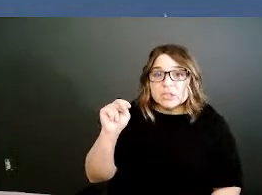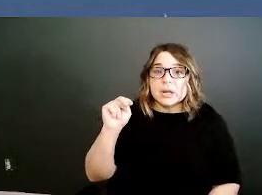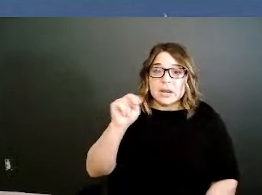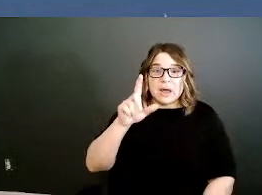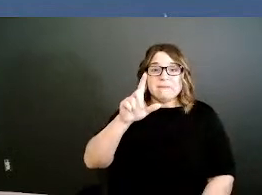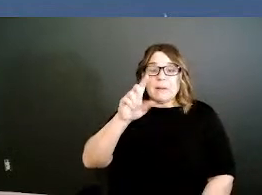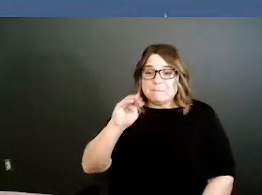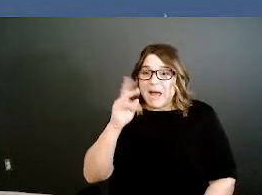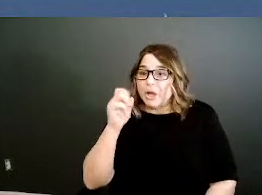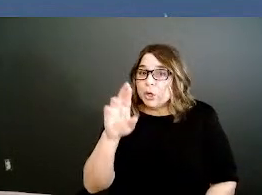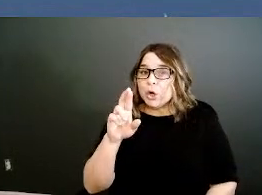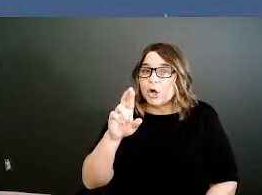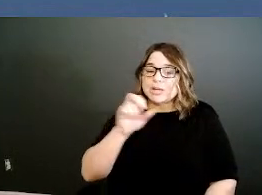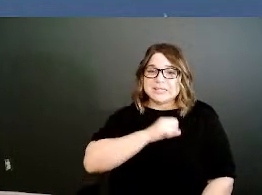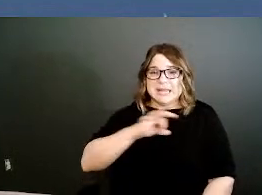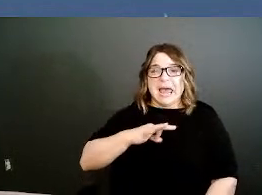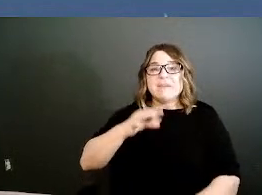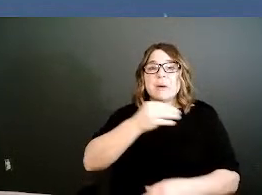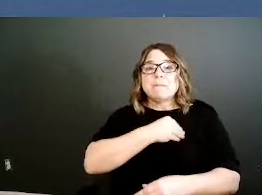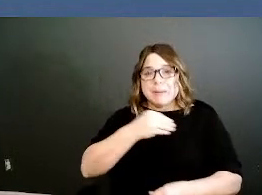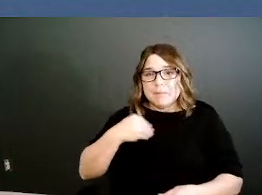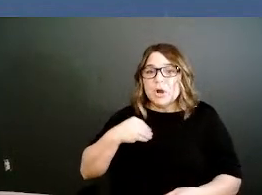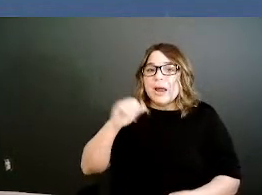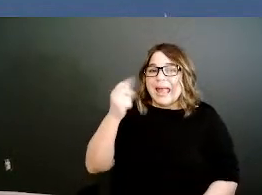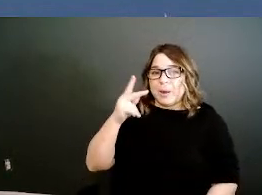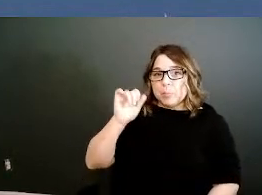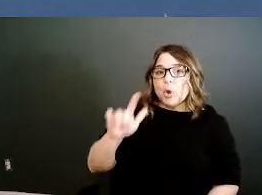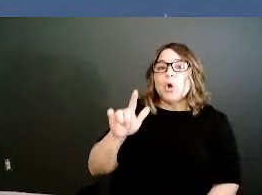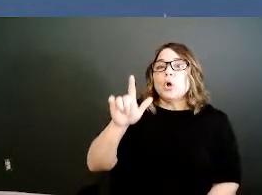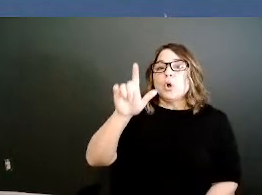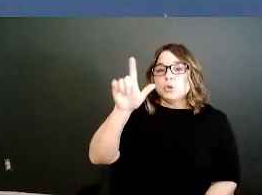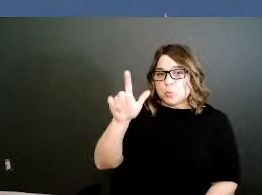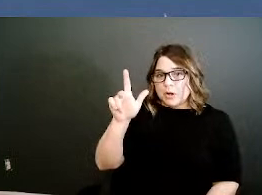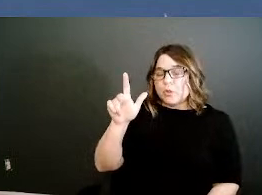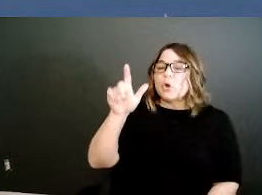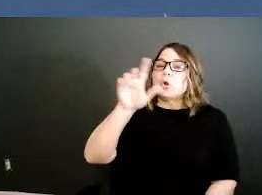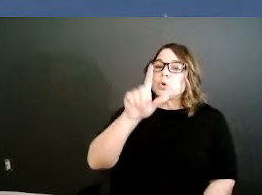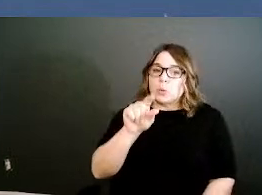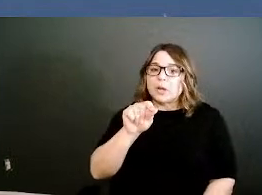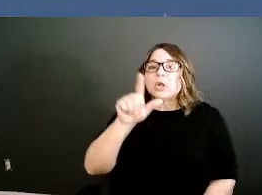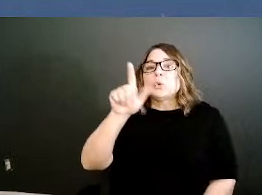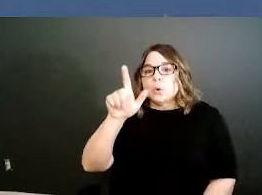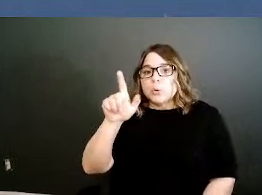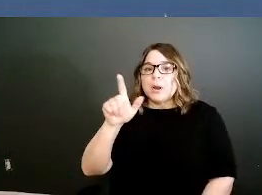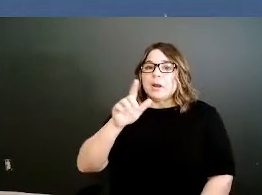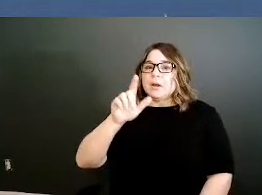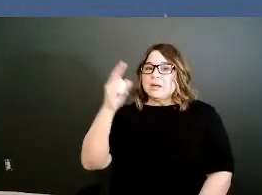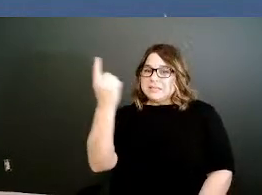I SHOWED BOTH PRINCIPALS THE TEXT MESSAGES. THEY SENT THE STAFF MEMBER HOME IMMEDIATELY. THE PRINCIPAL DENIED. THEY NEVER CAME.